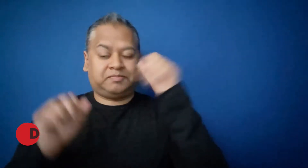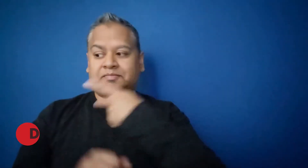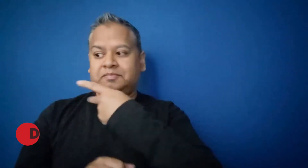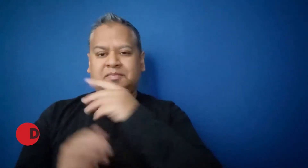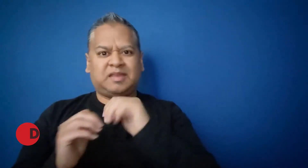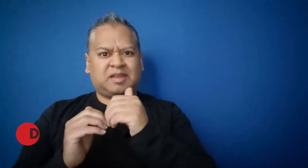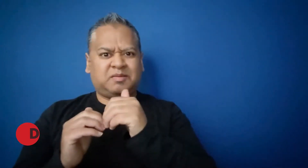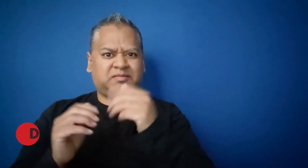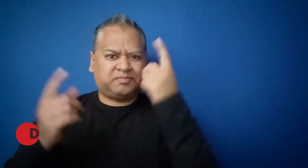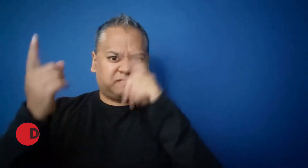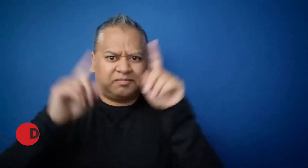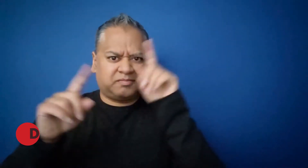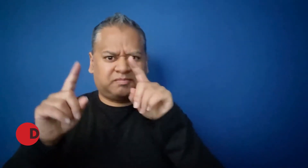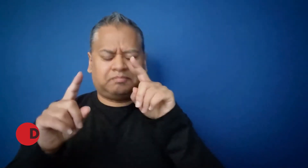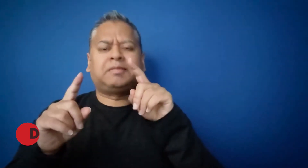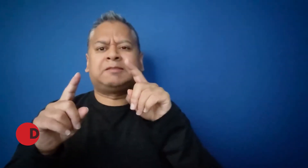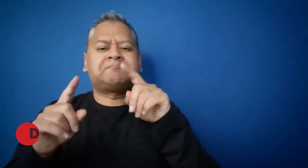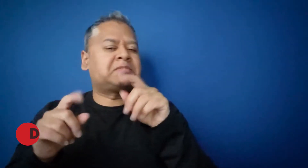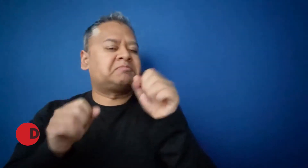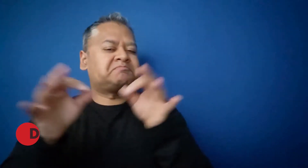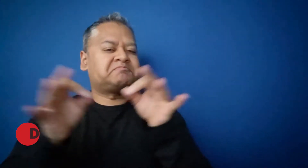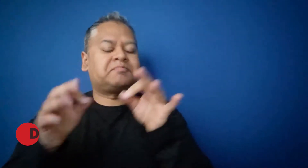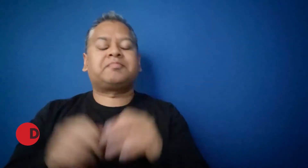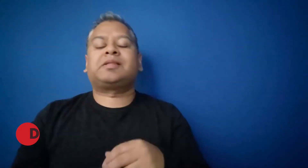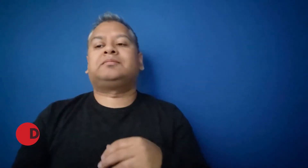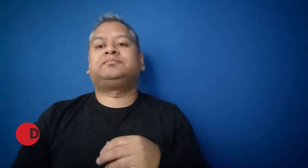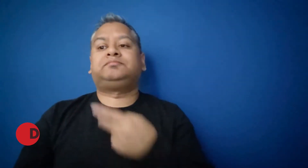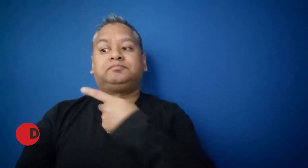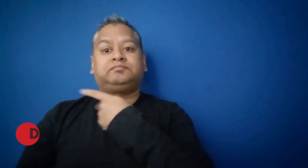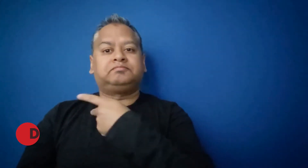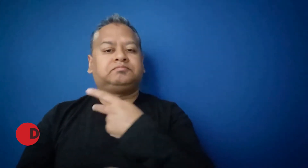Being co-presidents, how do the two of us make decisions? I can explain.